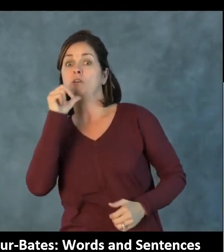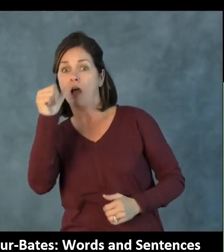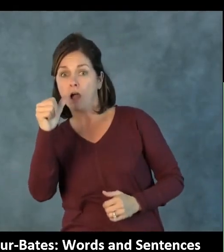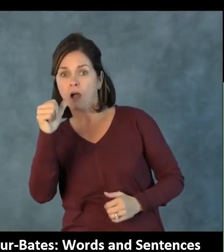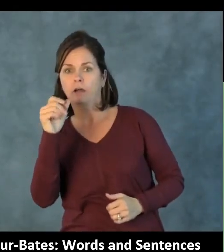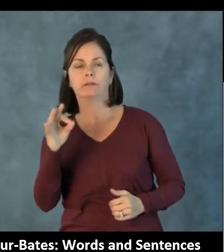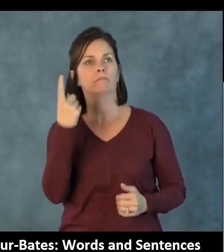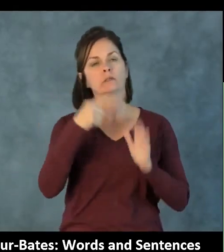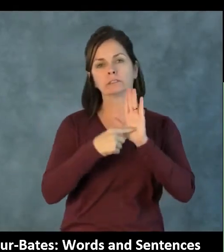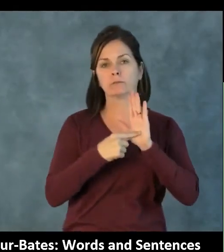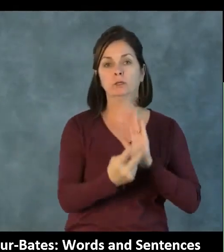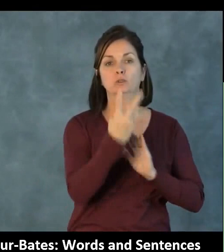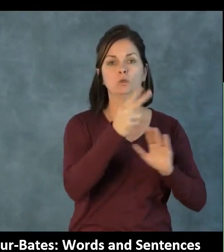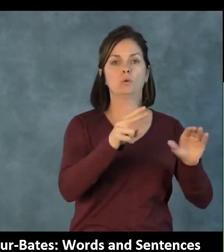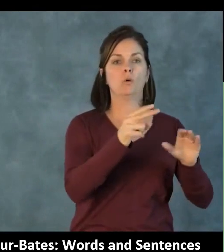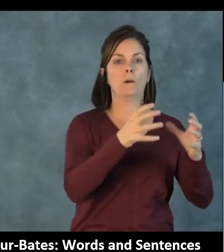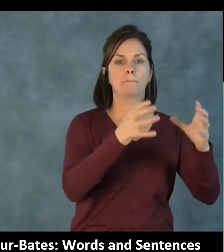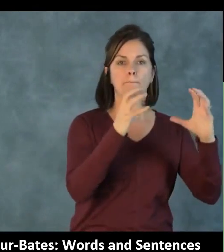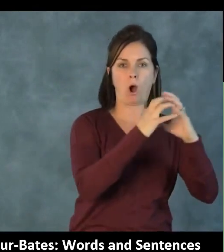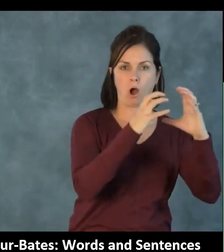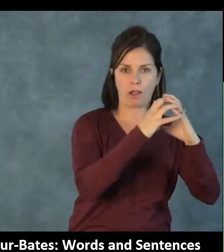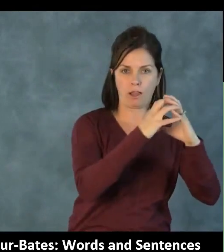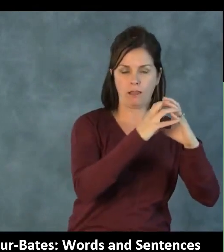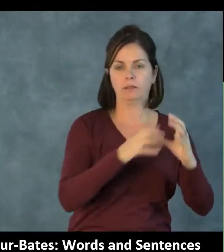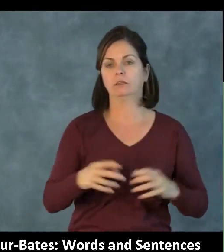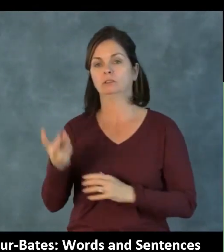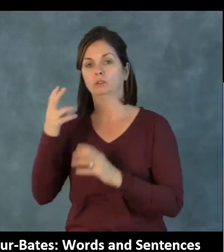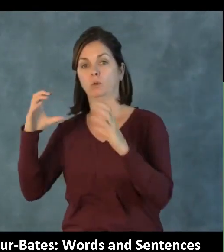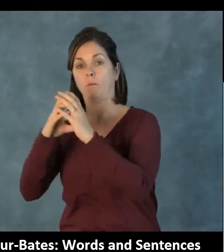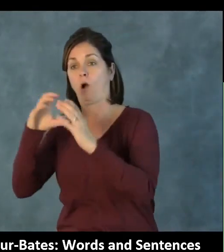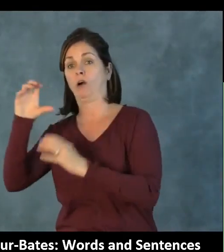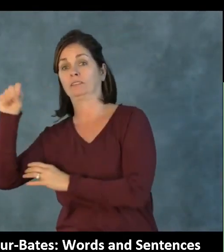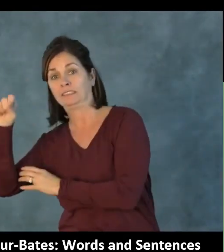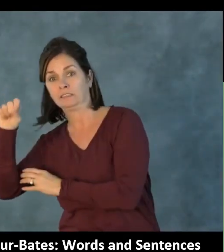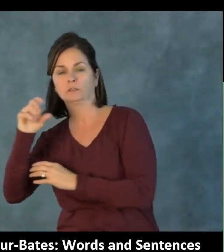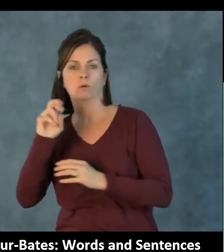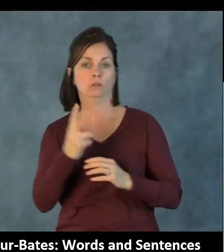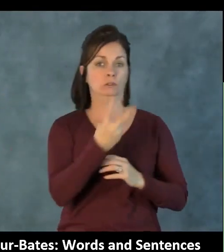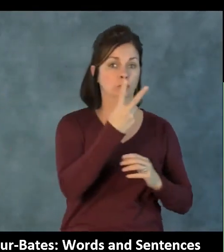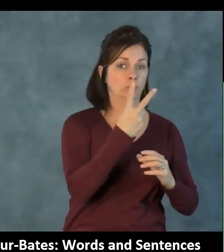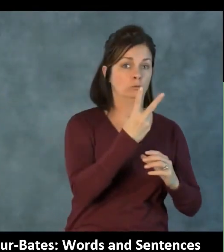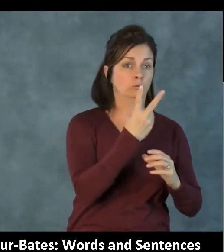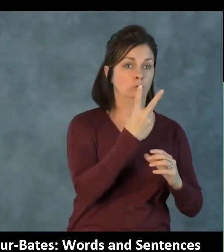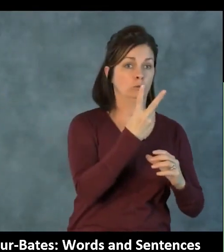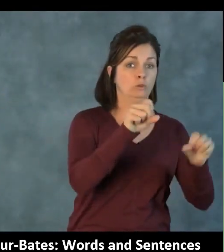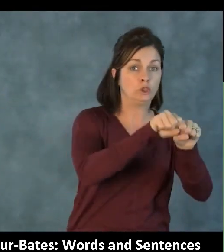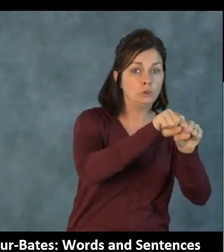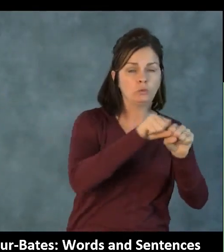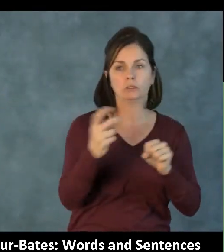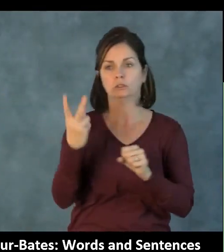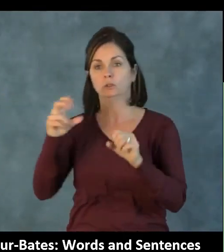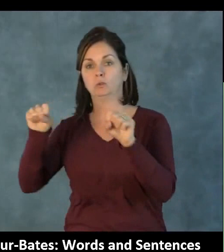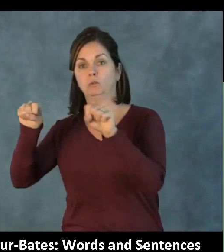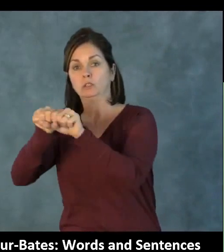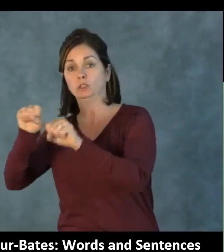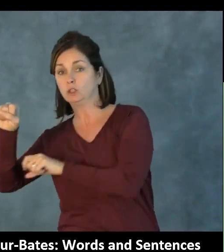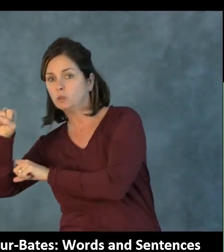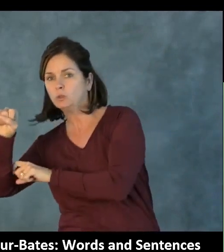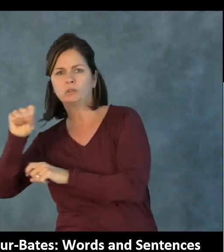Whether they say "Two ball" or "Two balls" or "Two shoe" or "Two shoes". That's not important,